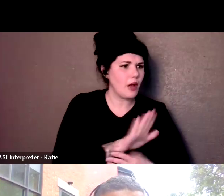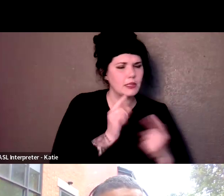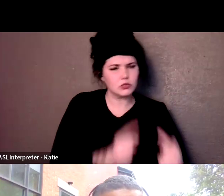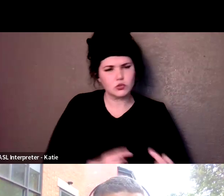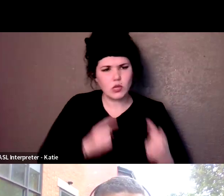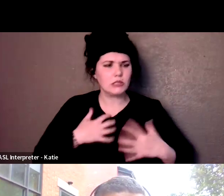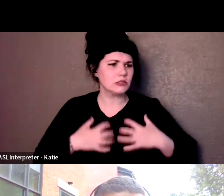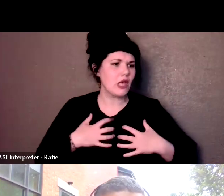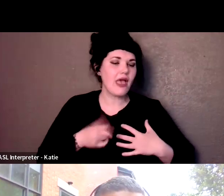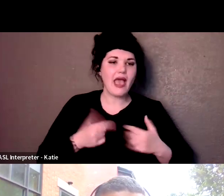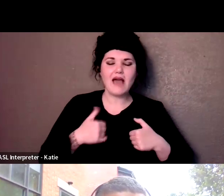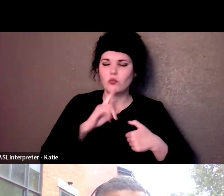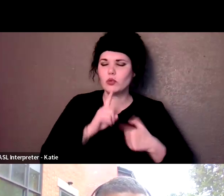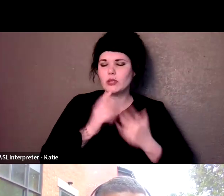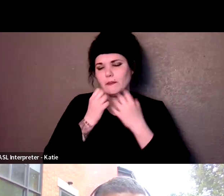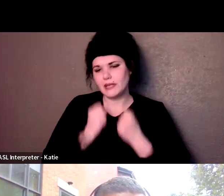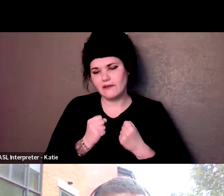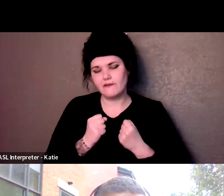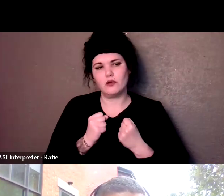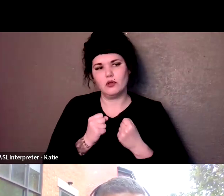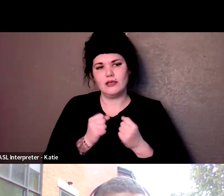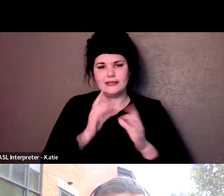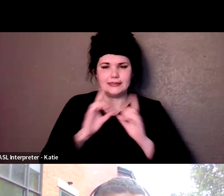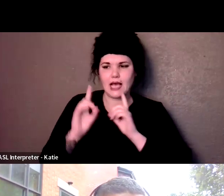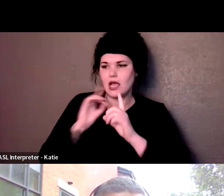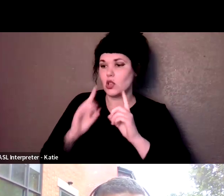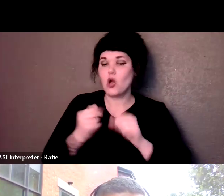with each other around it, and the use of peer support in like construction fields is growing